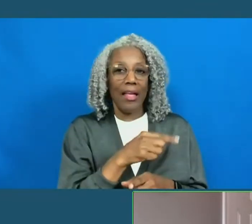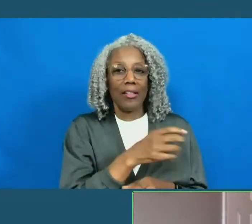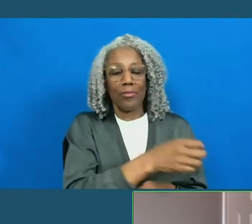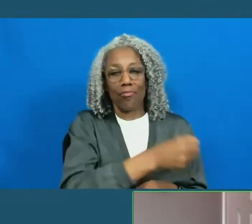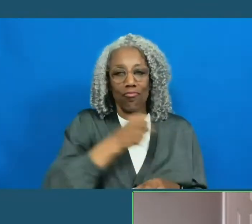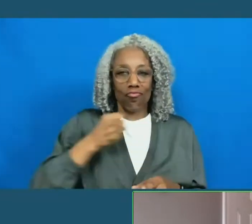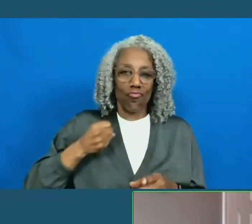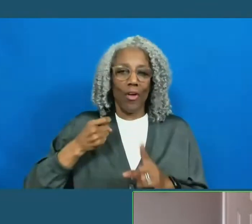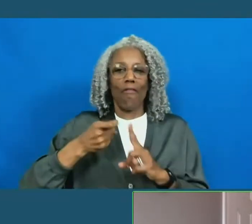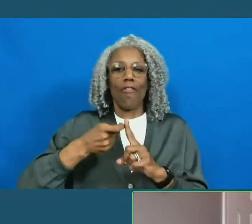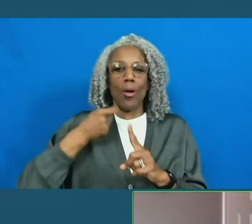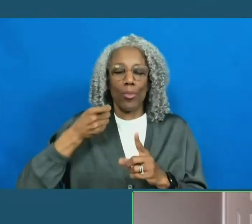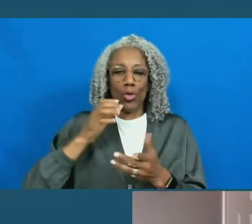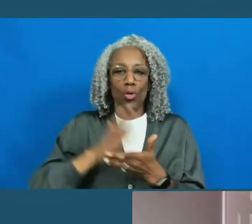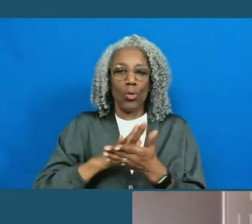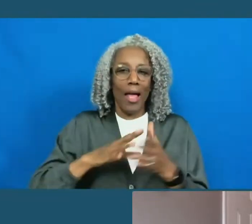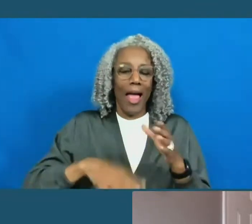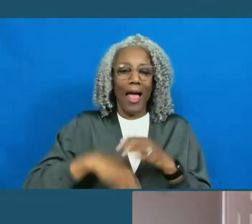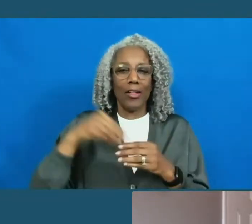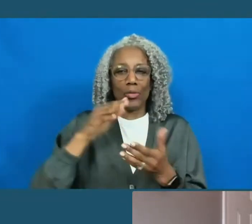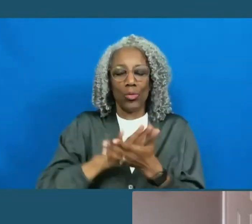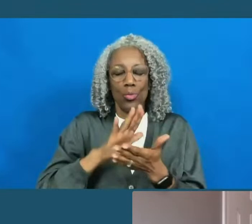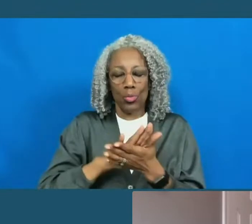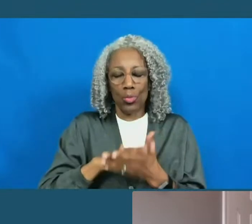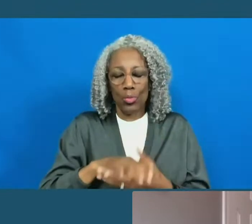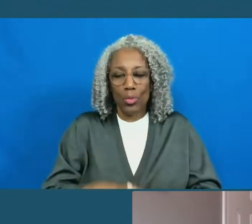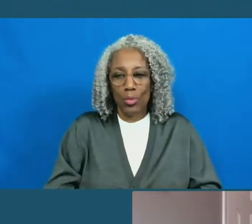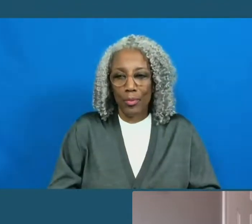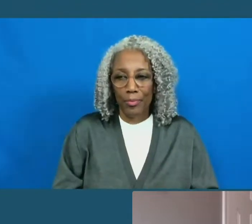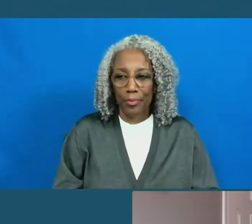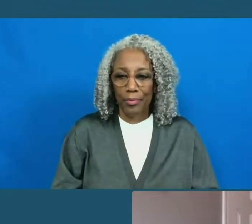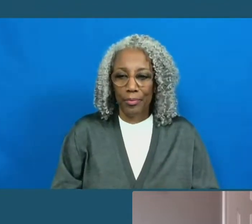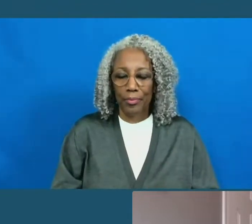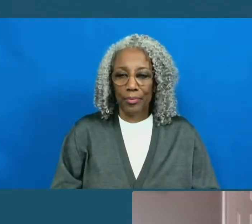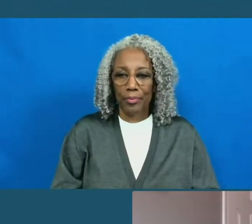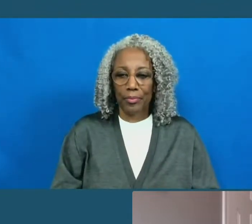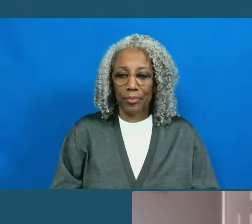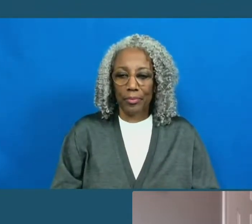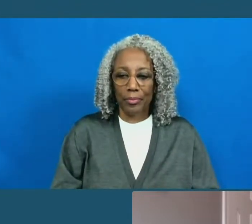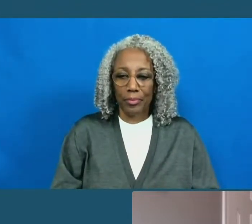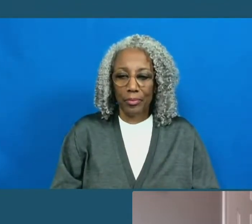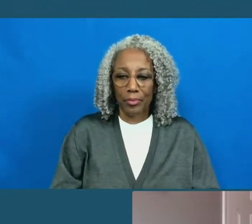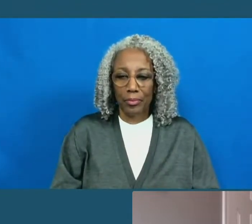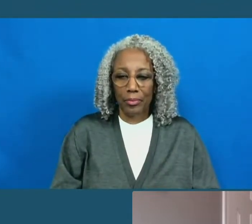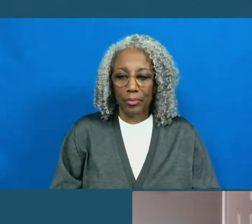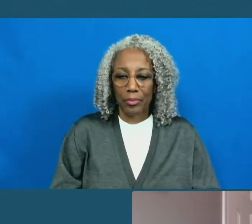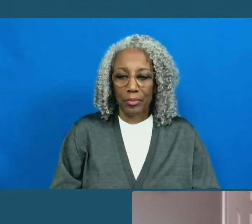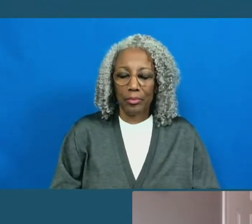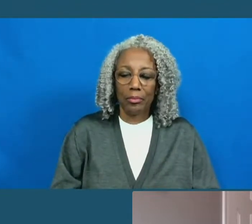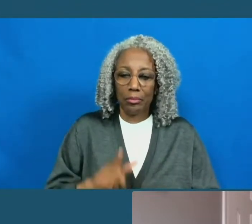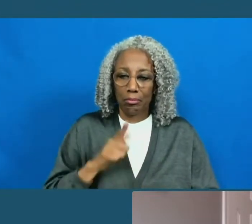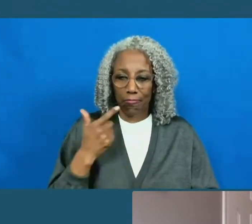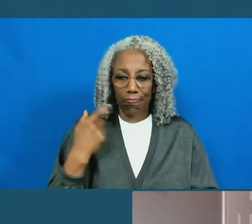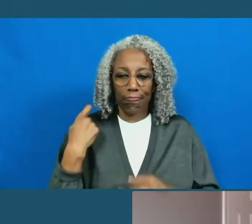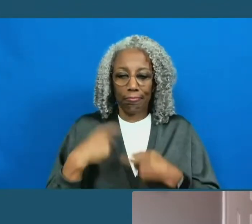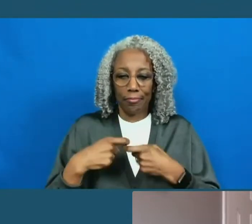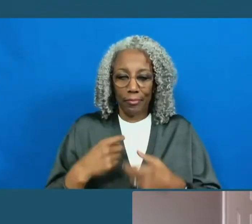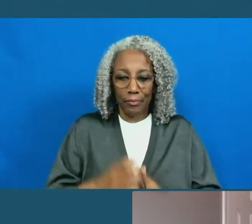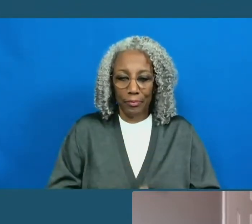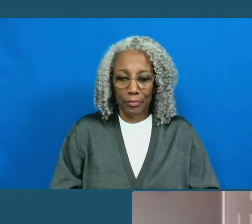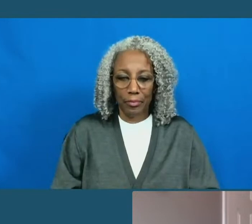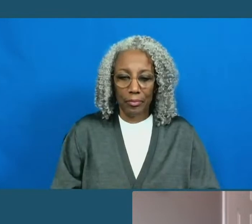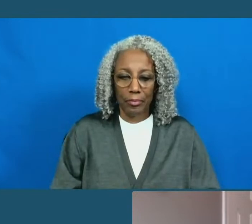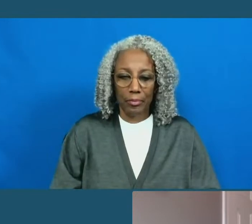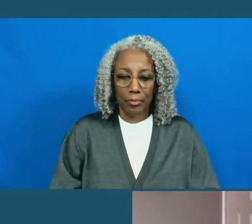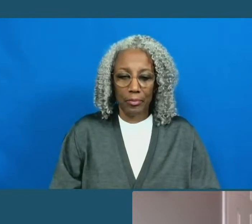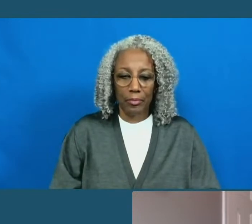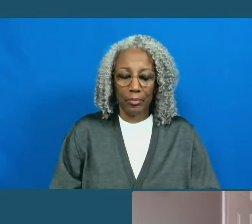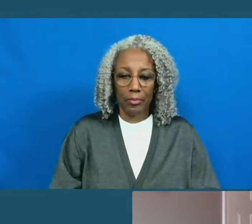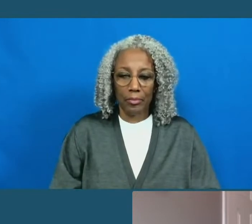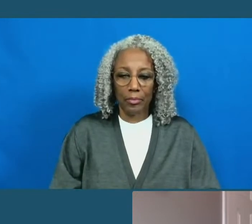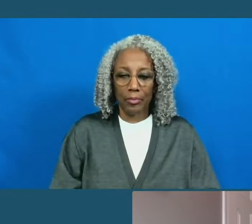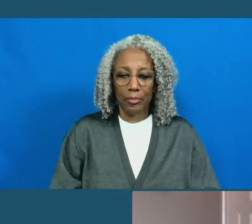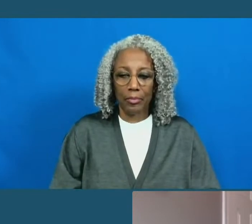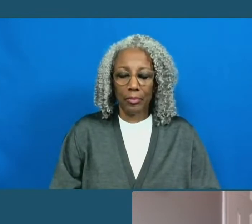um bullying my child was taking